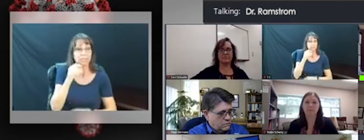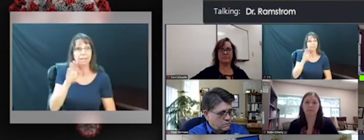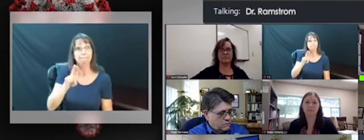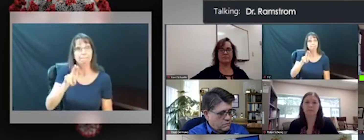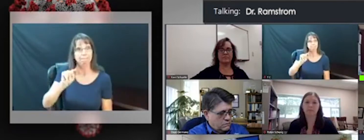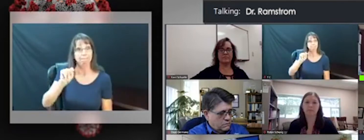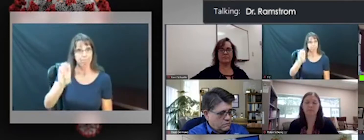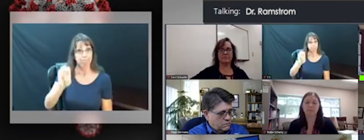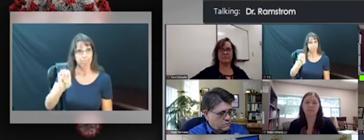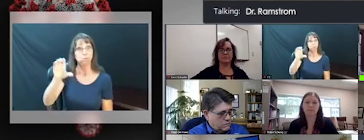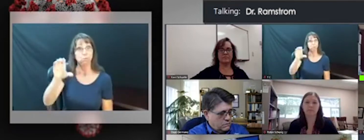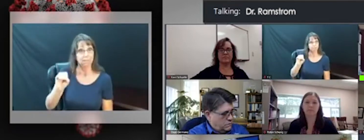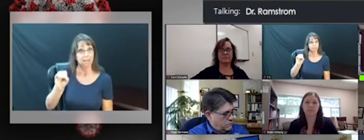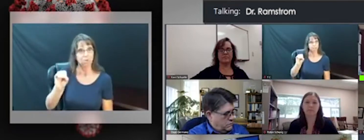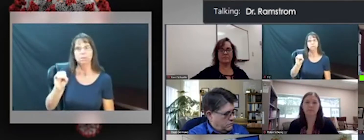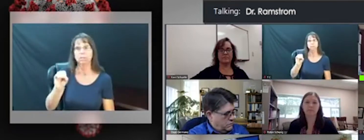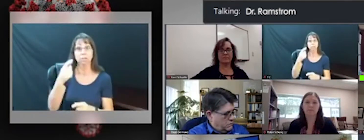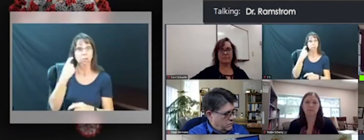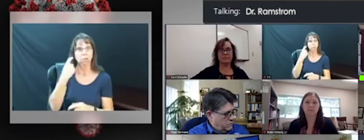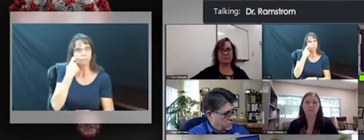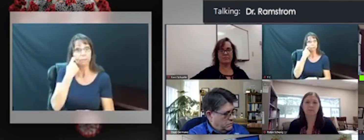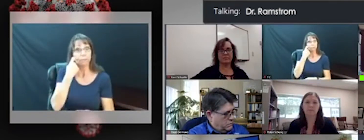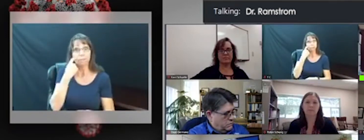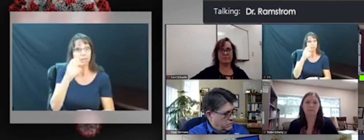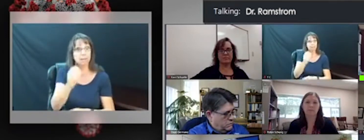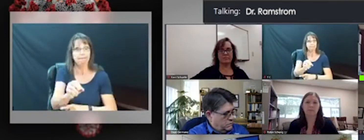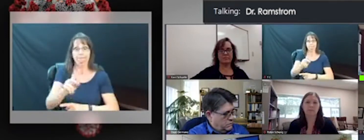most recent and really clear example. And they were able to go back down.